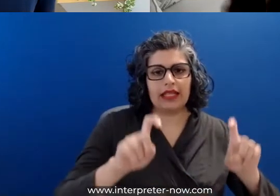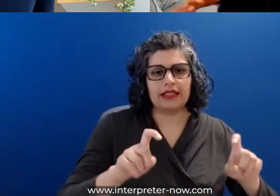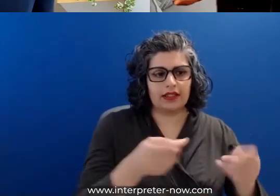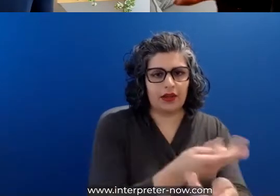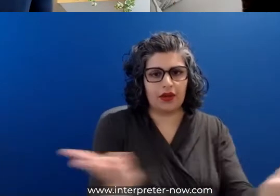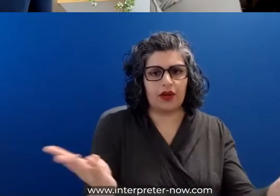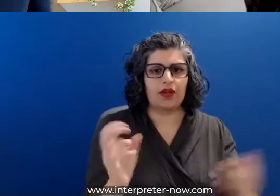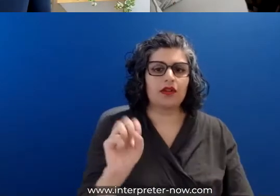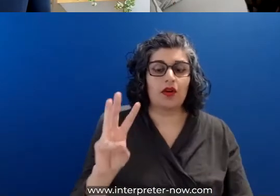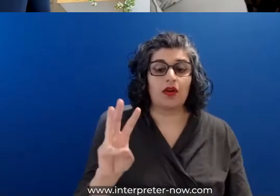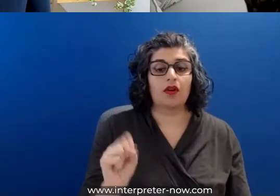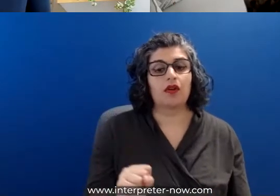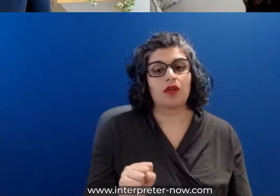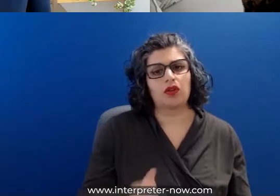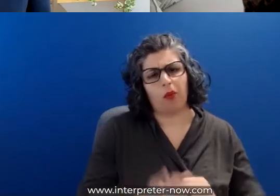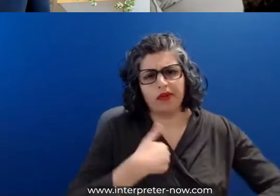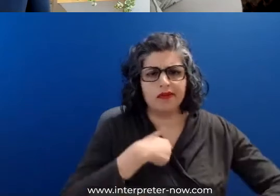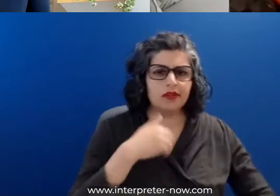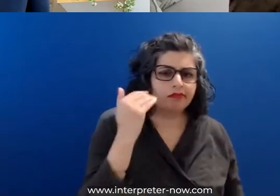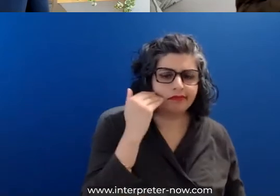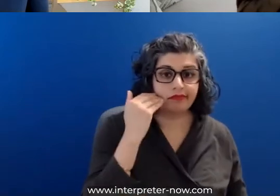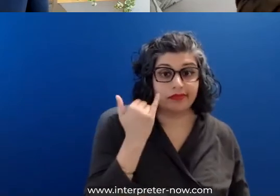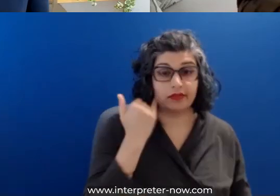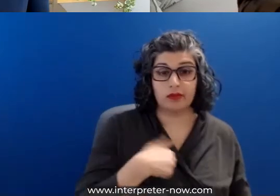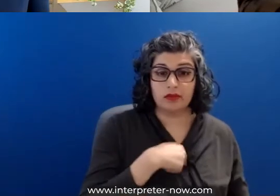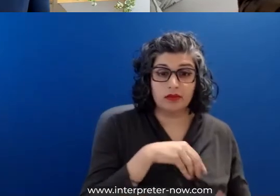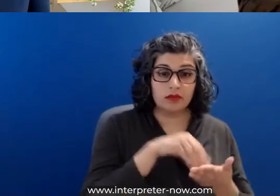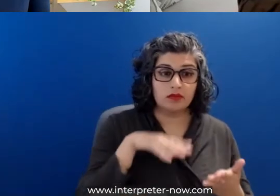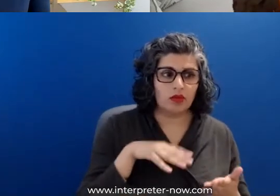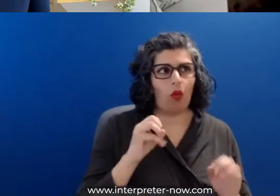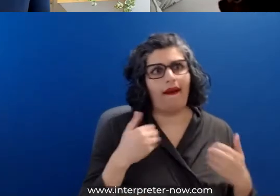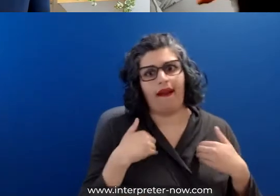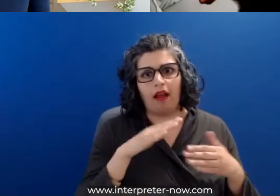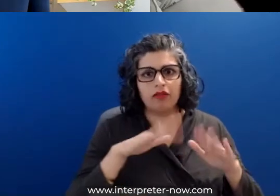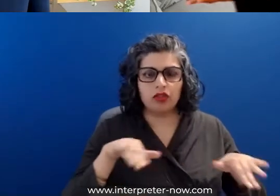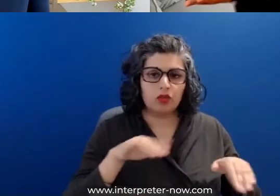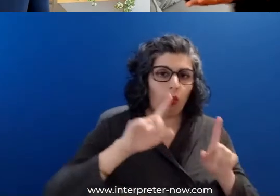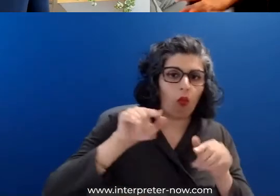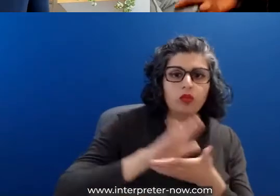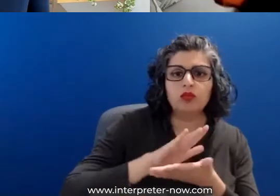if we are students ourselves, or we have children in school, or we know somebody who is, over